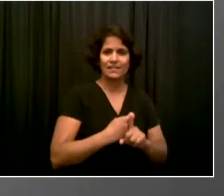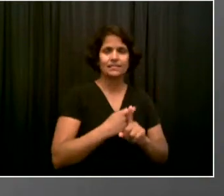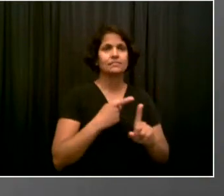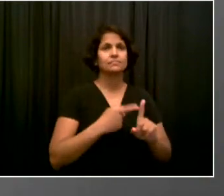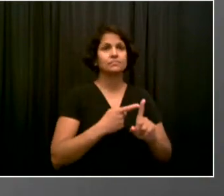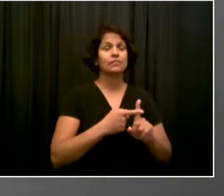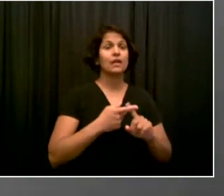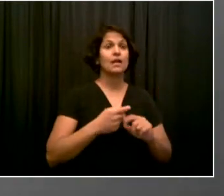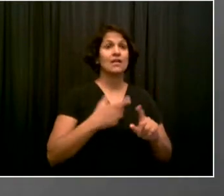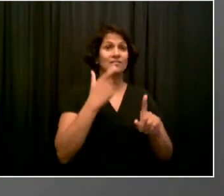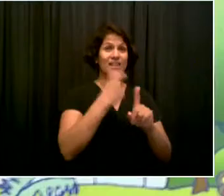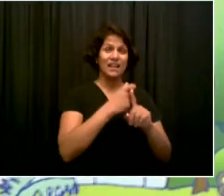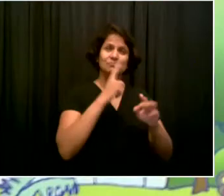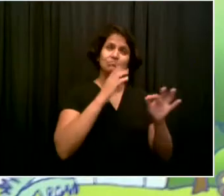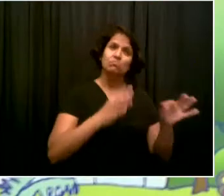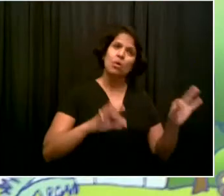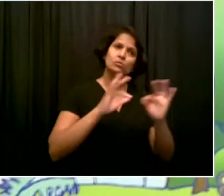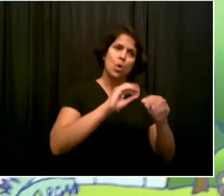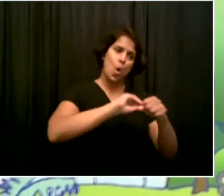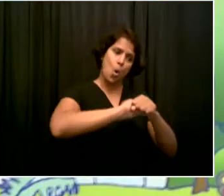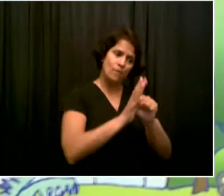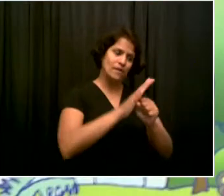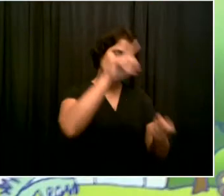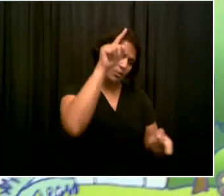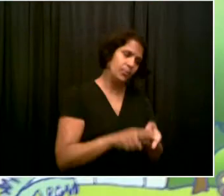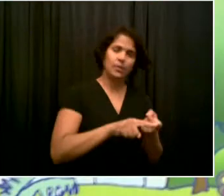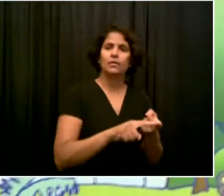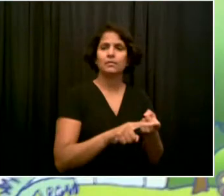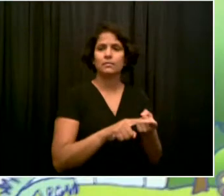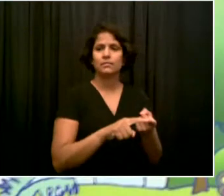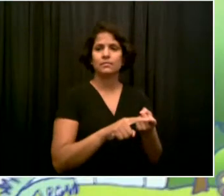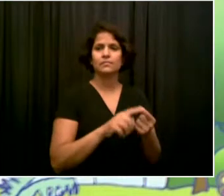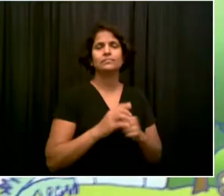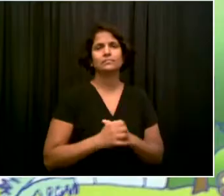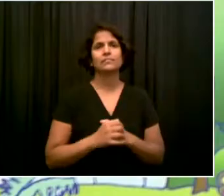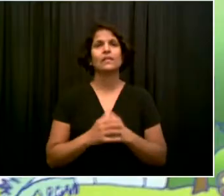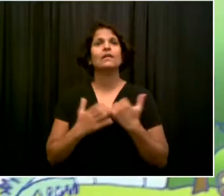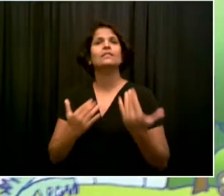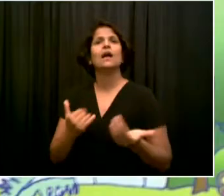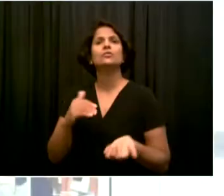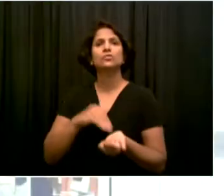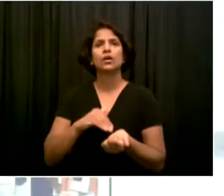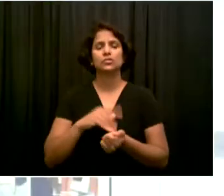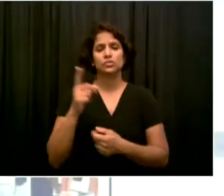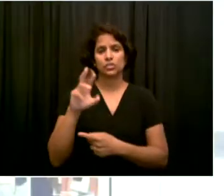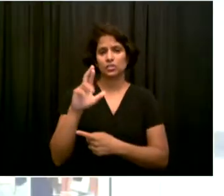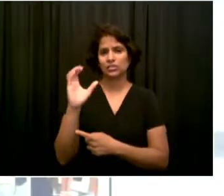THOSE PEOPLE WHO WANT TO WEAR A K MASTO WEAR THEM AND YOUR FOCUS ON VACCATINIONS IS HOW WERE GOING TO GET OUT OF